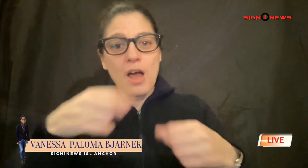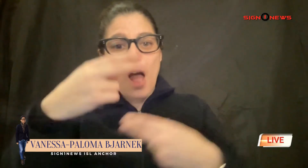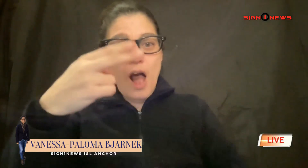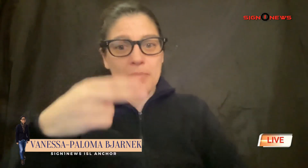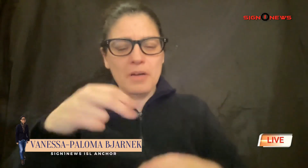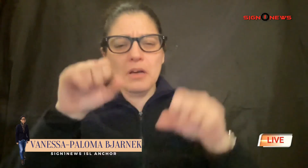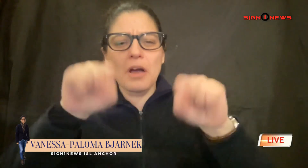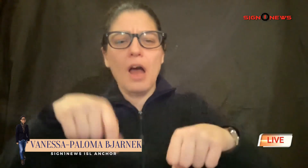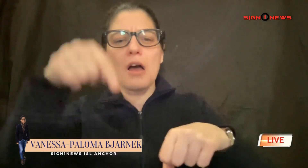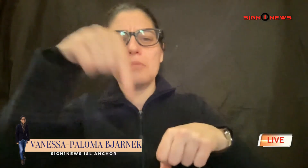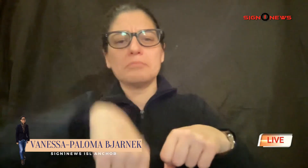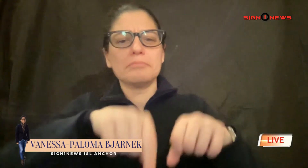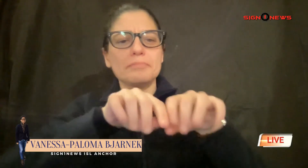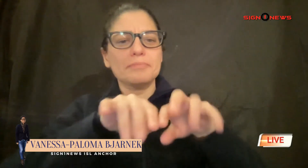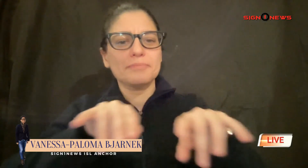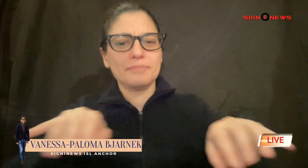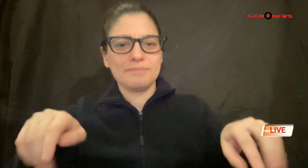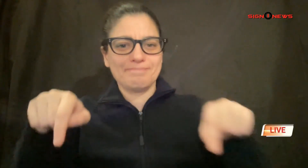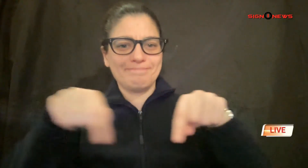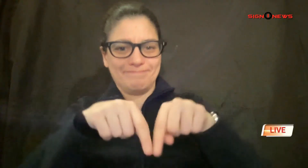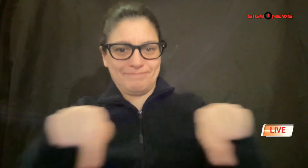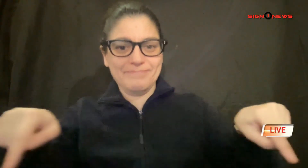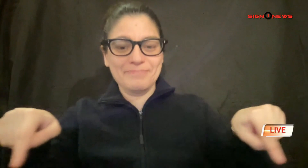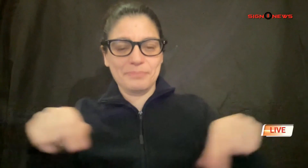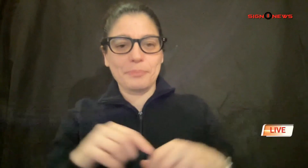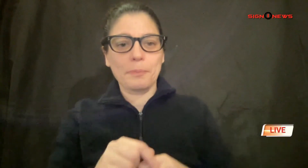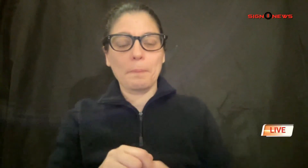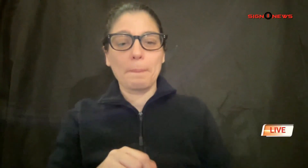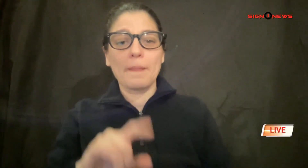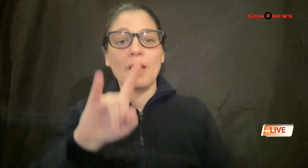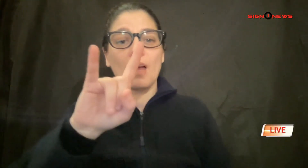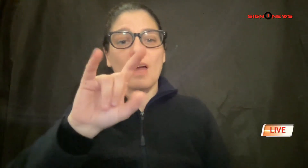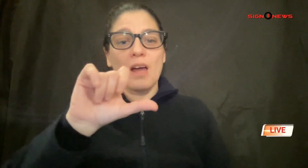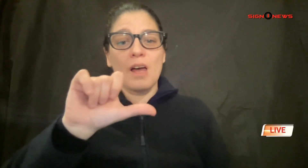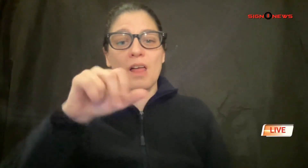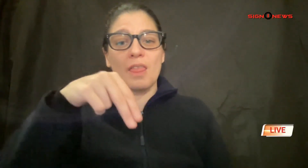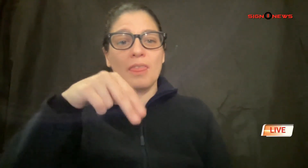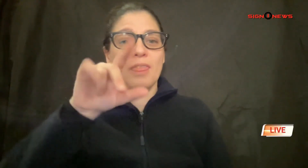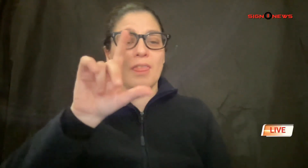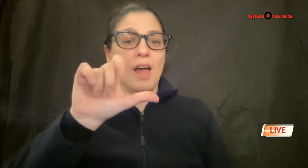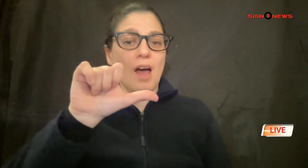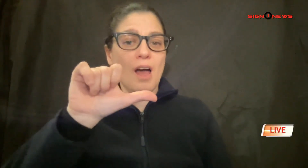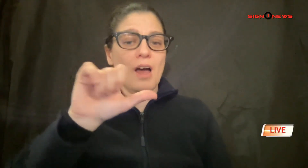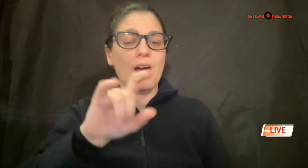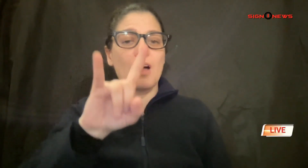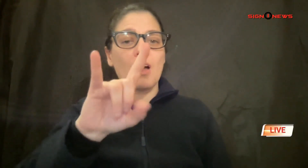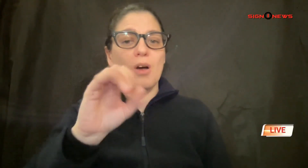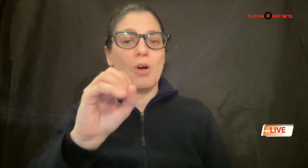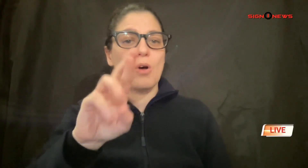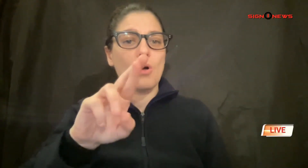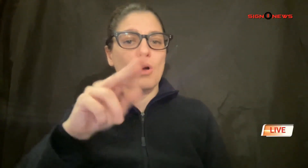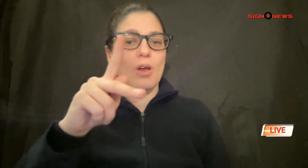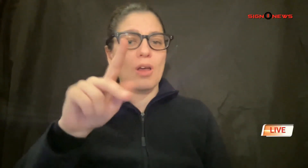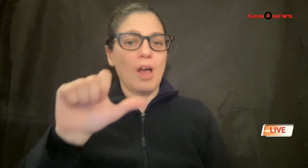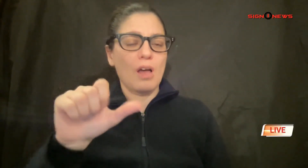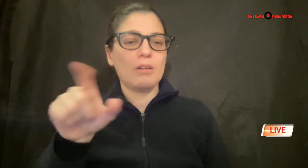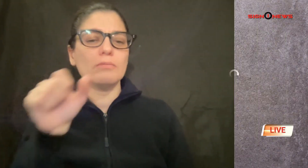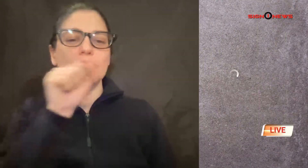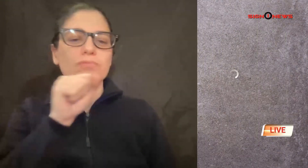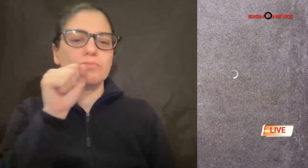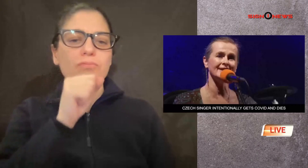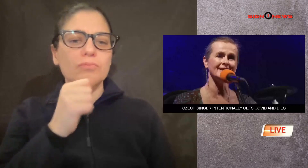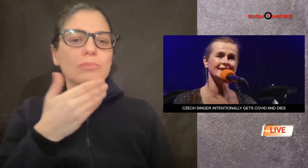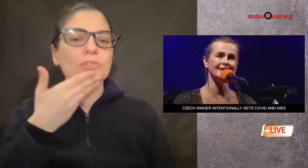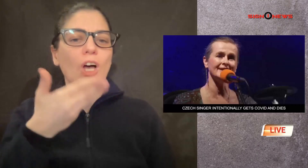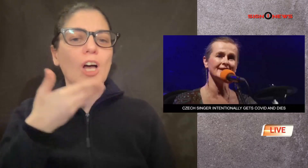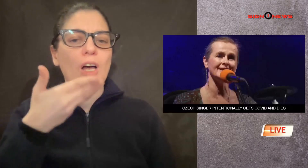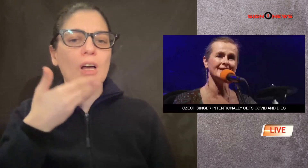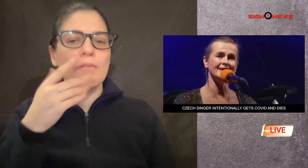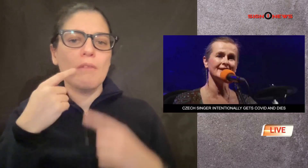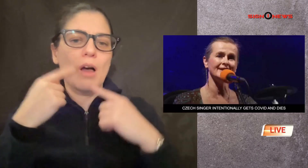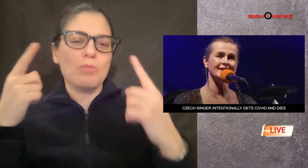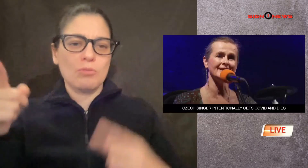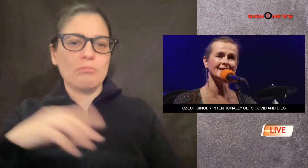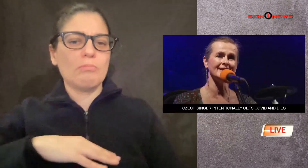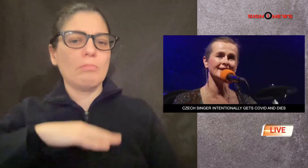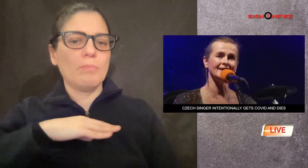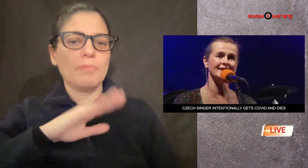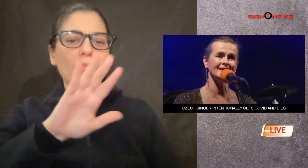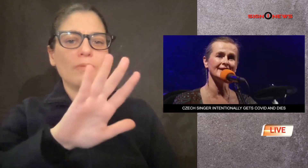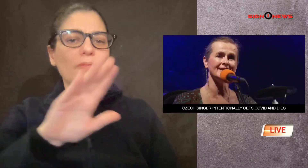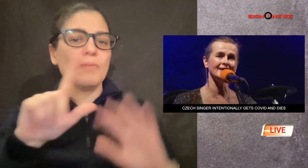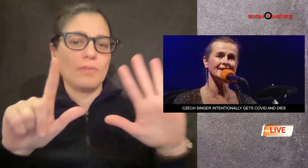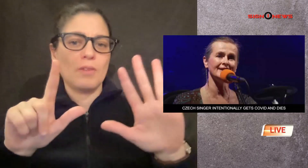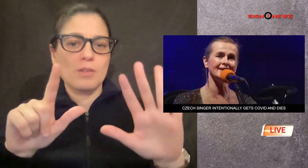comment during this update we may add it at the bottom of the screen Hana Horka a 57 year